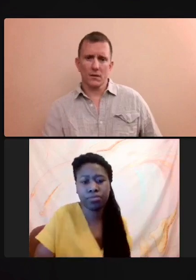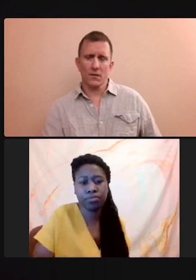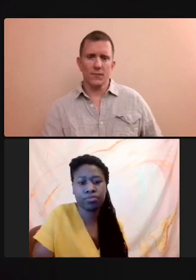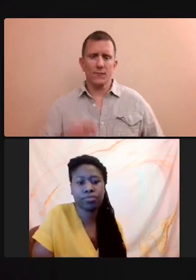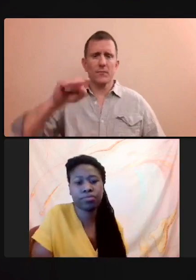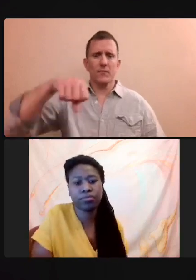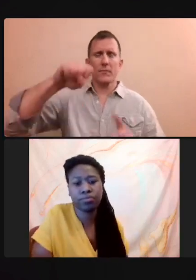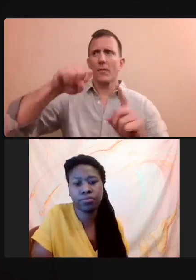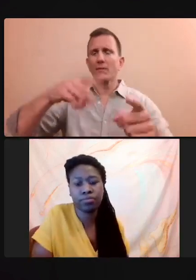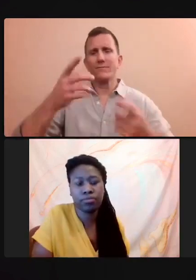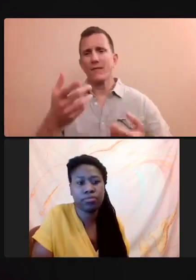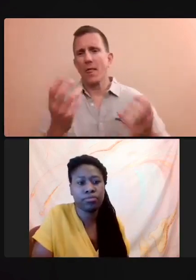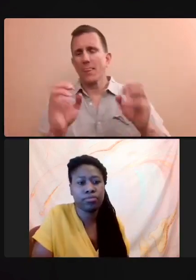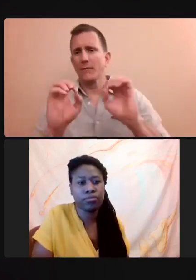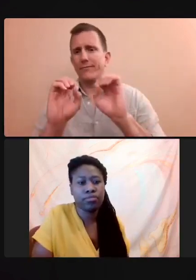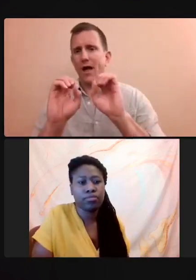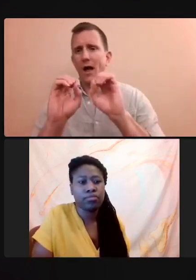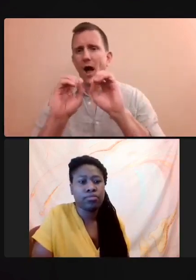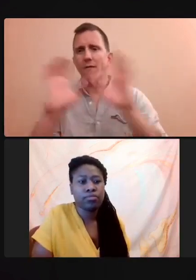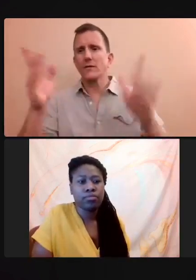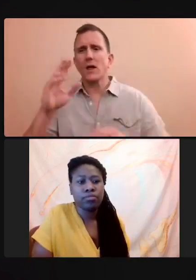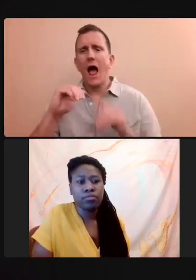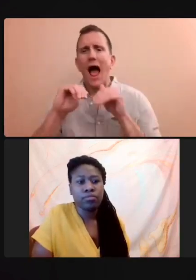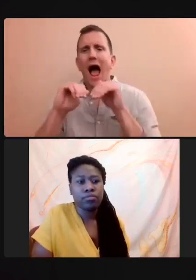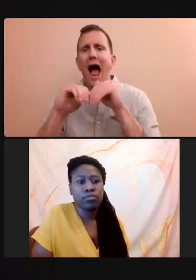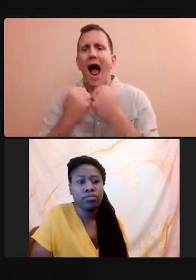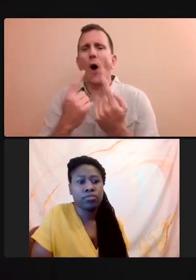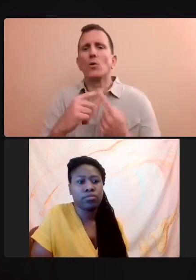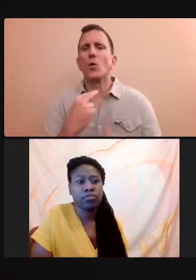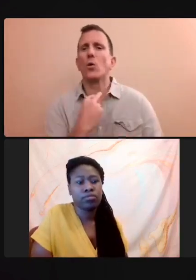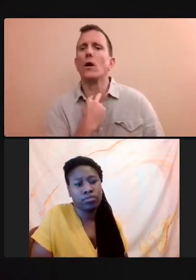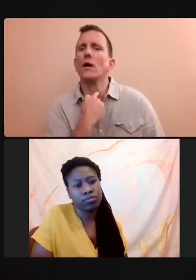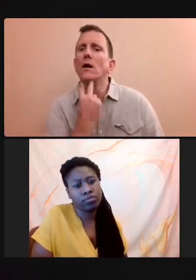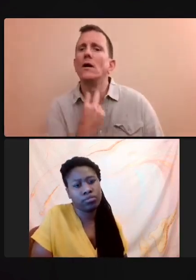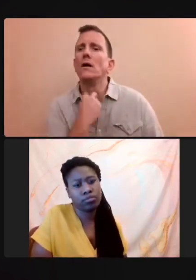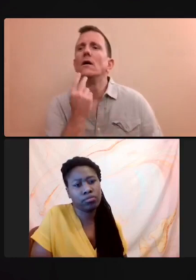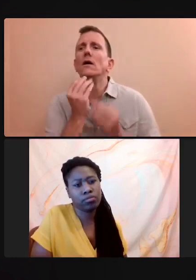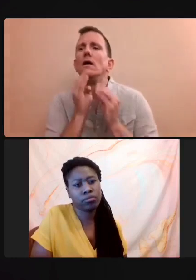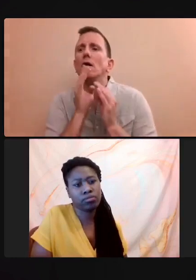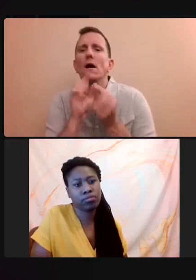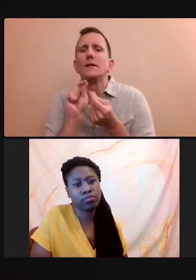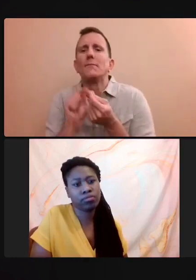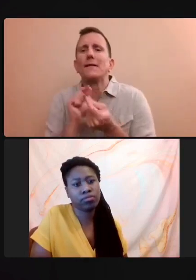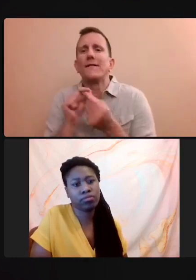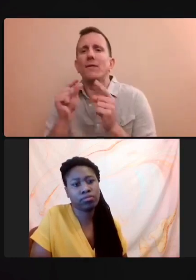and they're I'm signing, right, but I'm watching the closed captions, right.